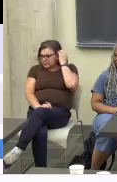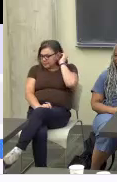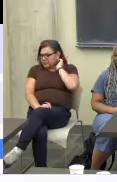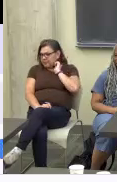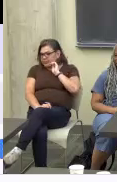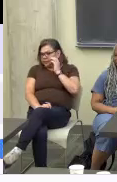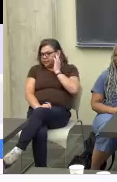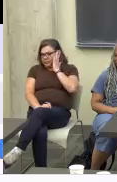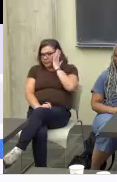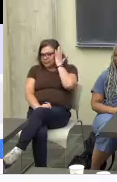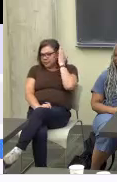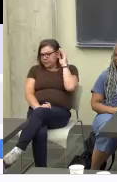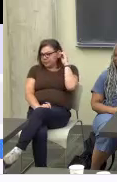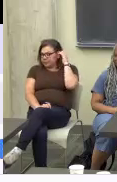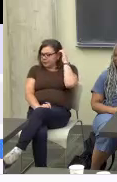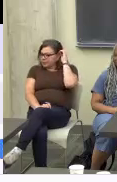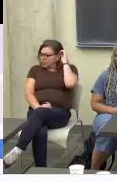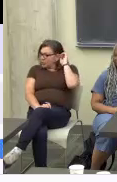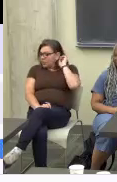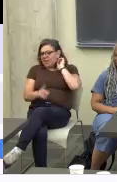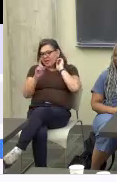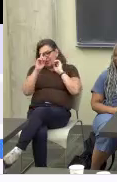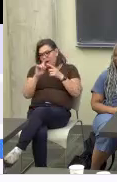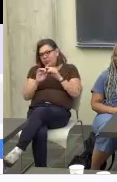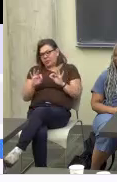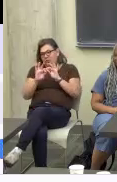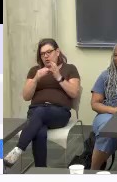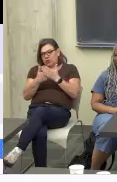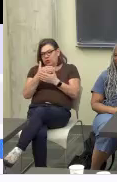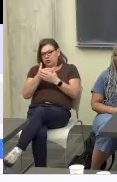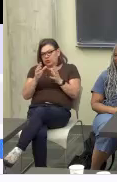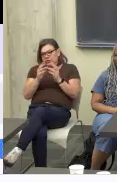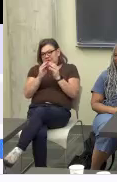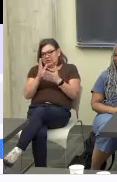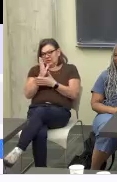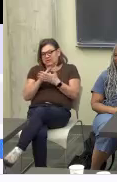A new kind of a session that somebody should come in and maybe we get some outside help